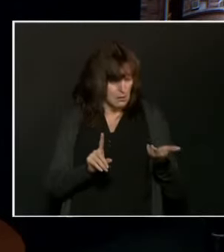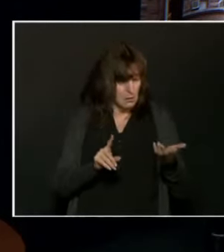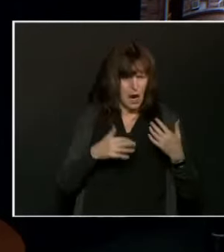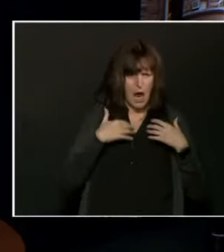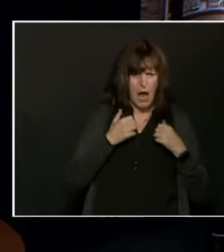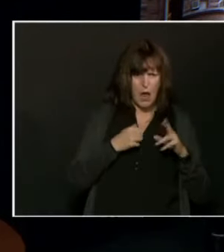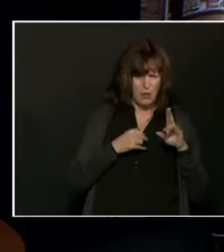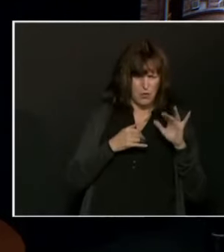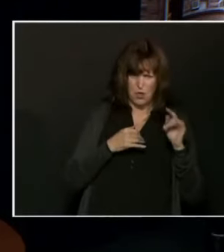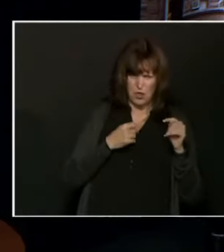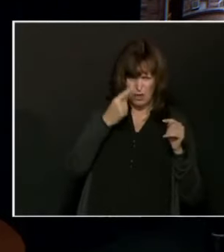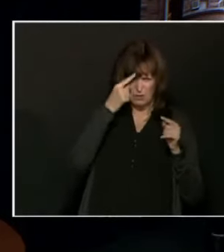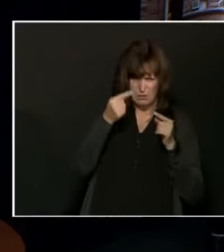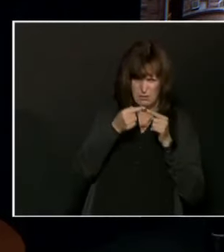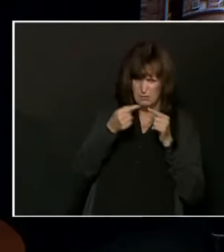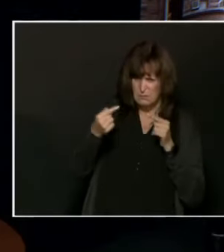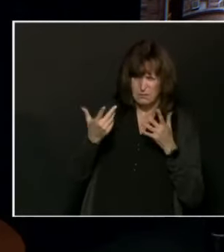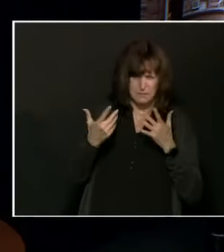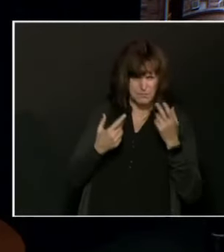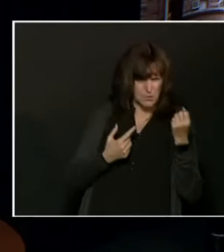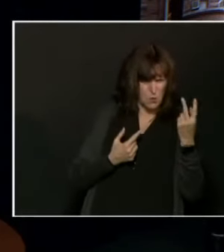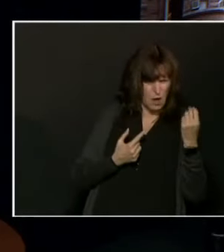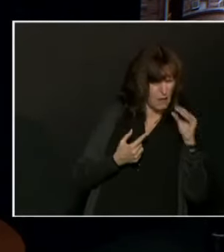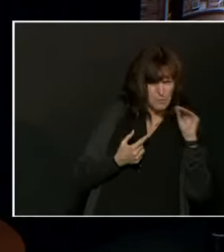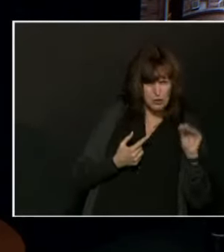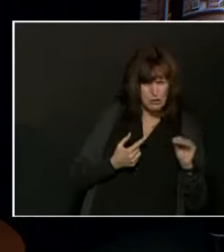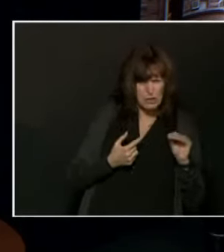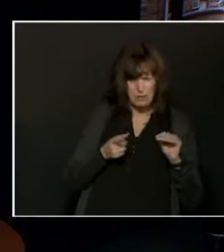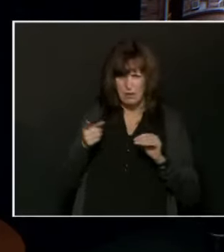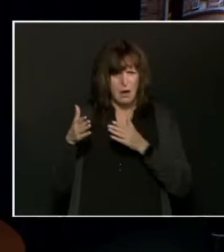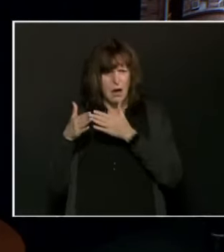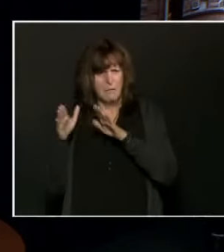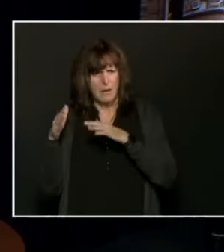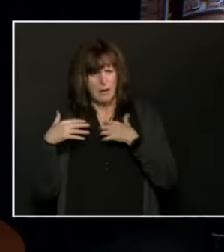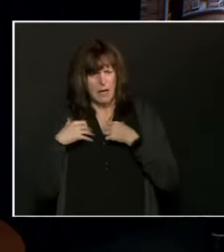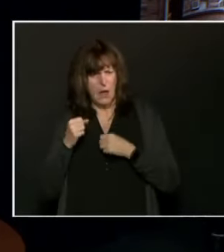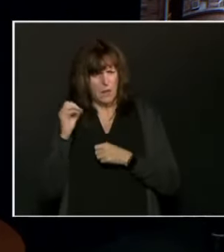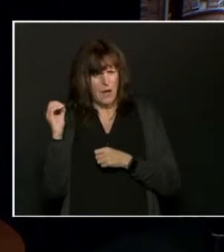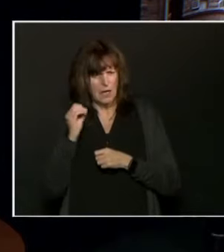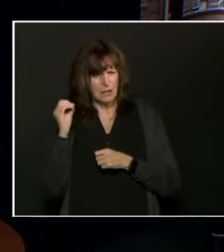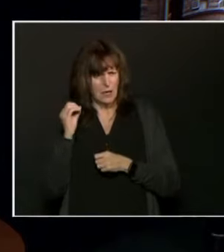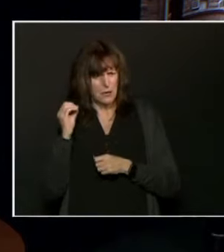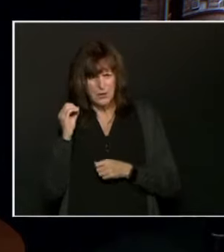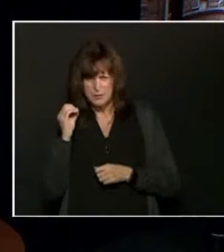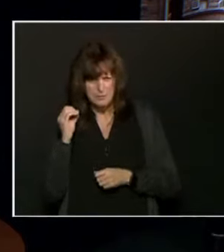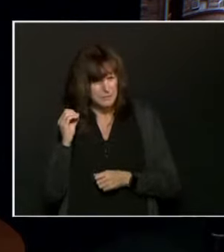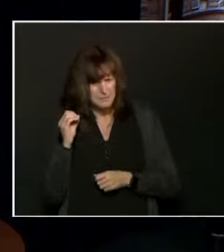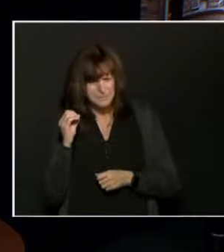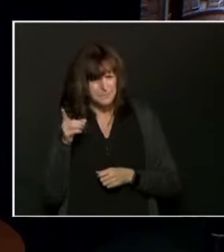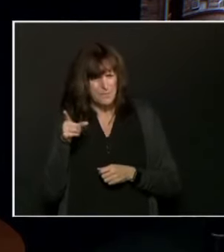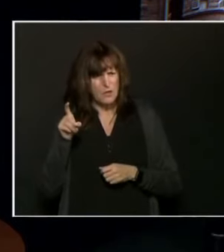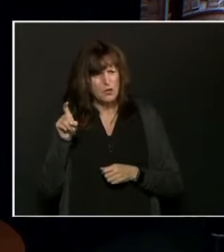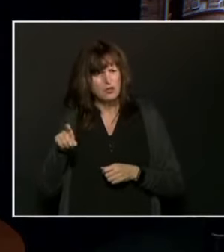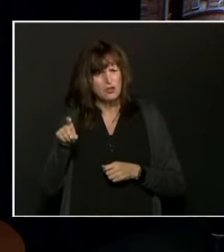HEALTH UNIT DISPUTING THAT,